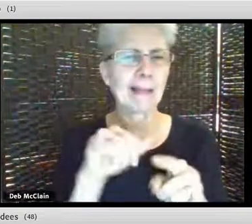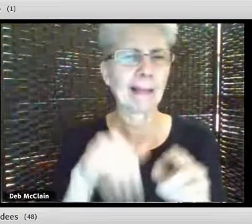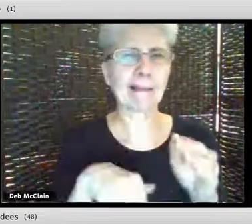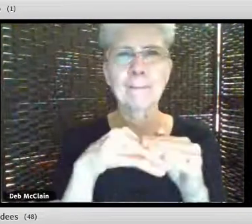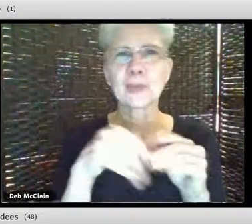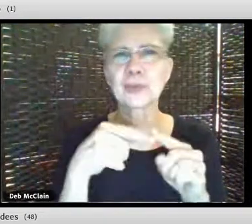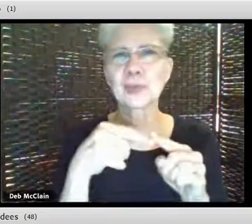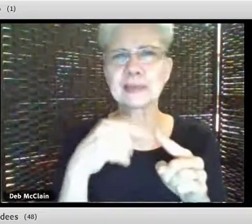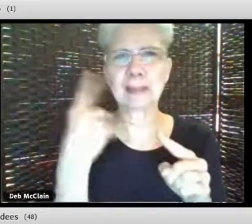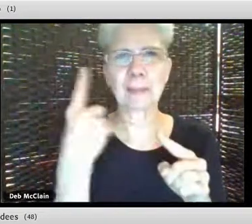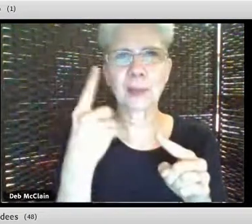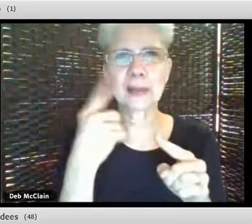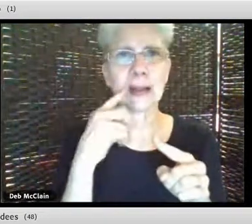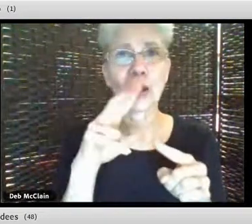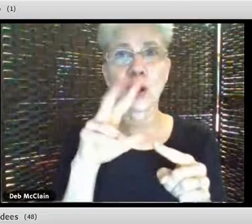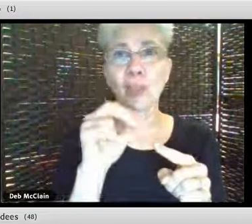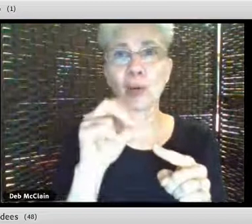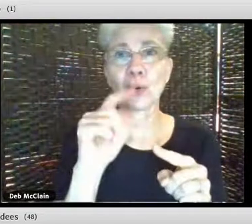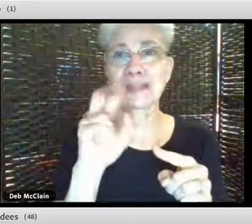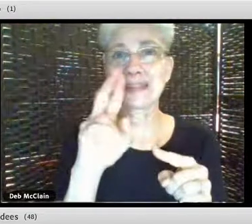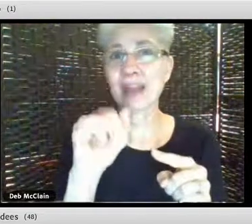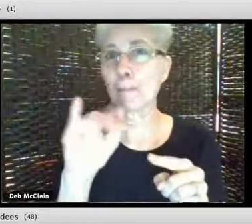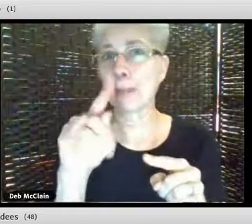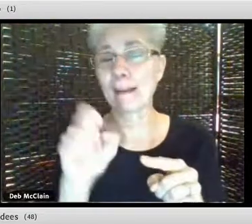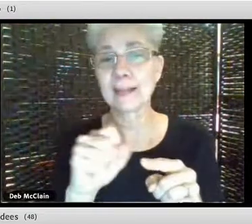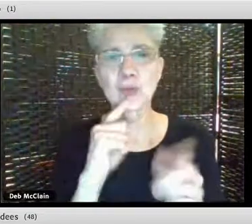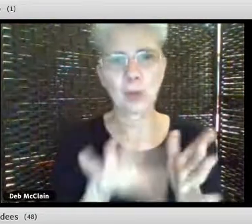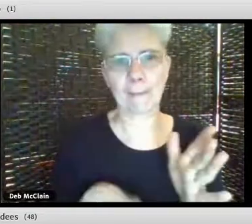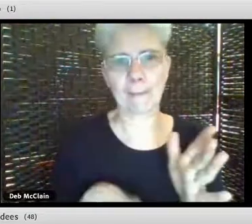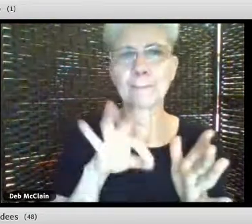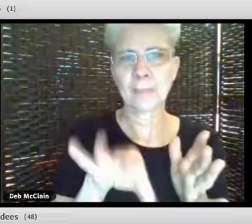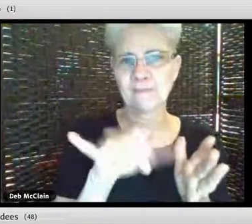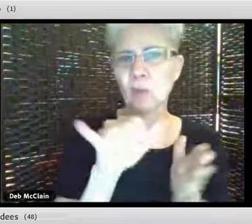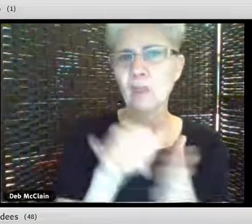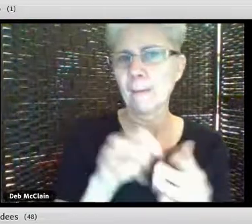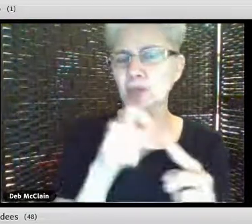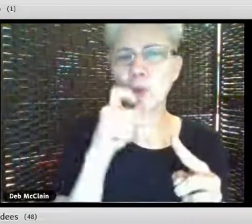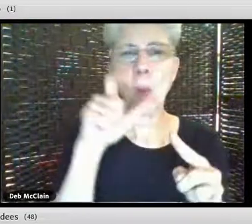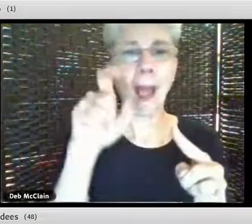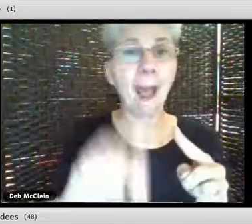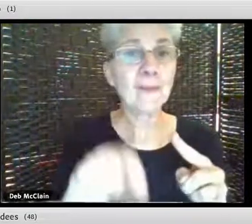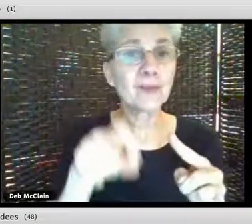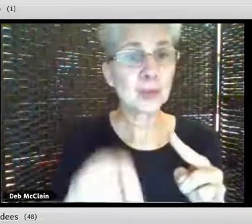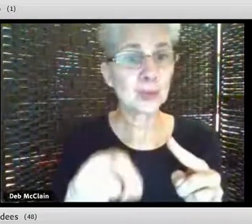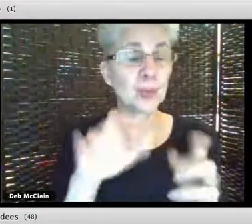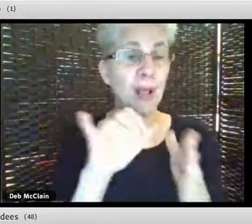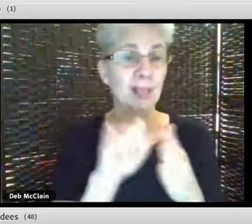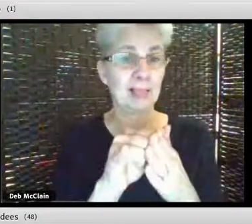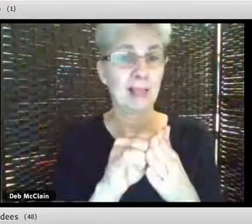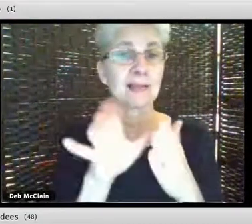I think, like, something crazy, like, 30 terabytes, so -- And you can pay for that, but you don't really have to,